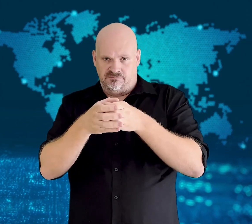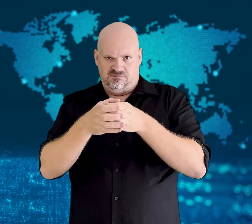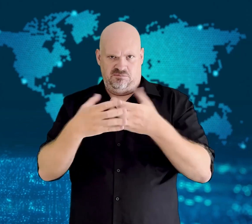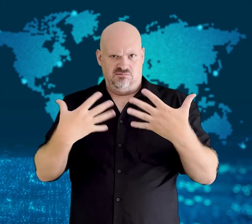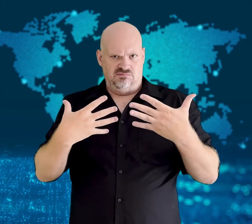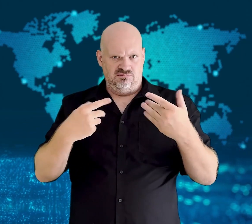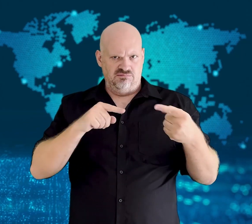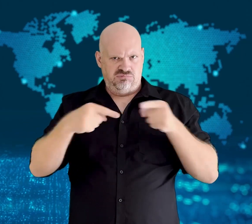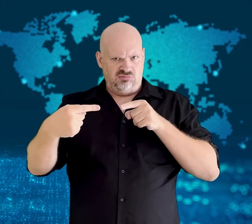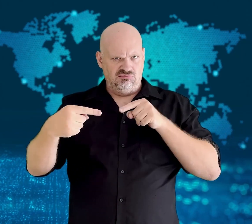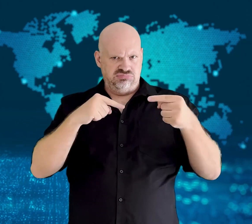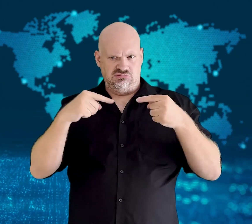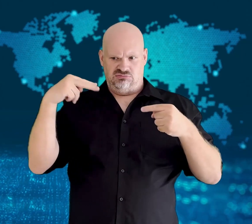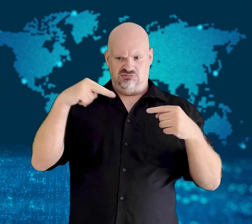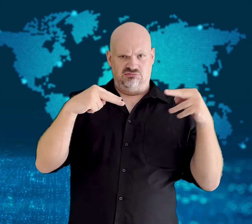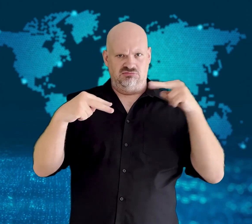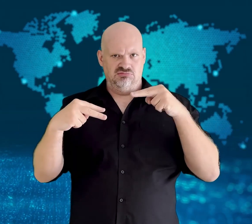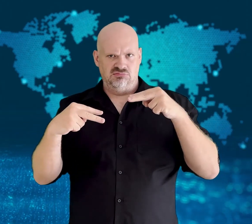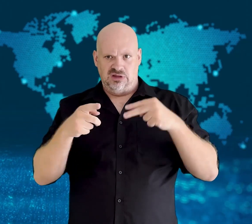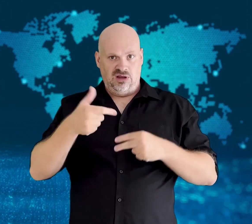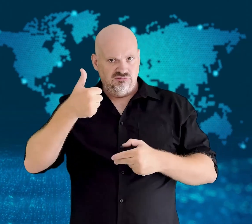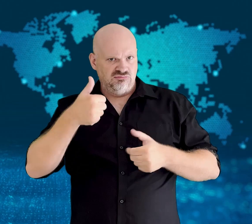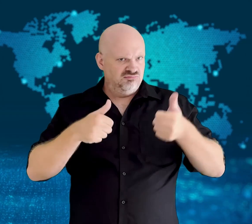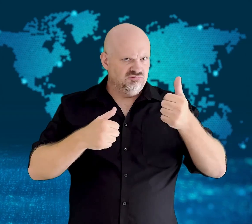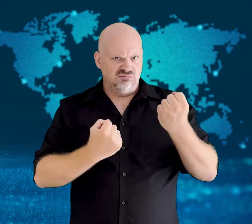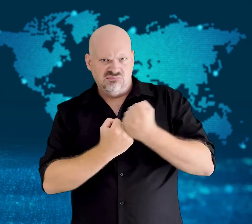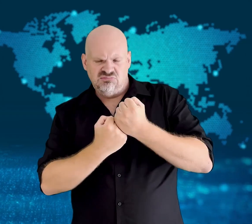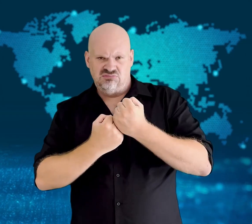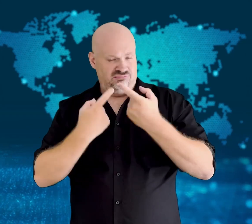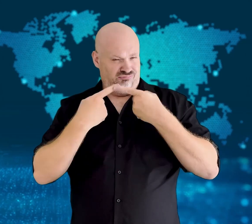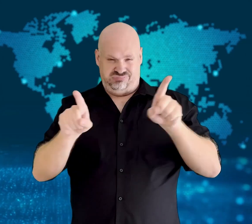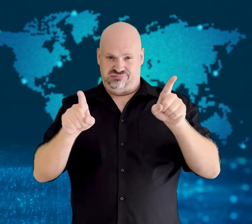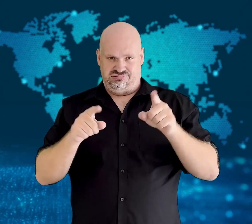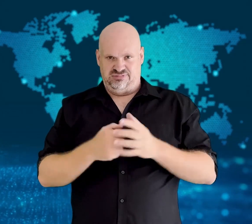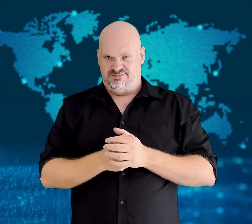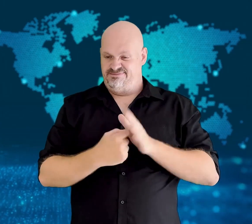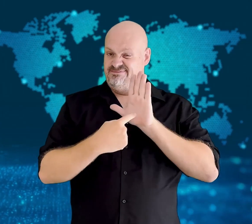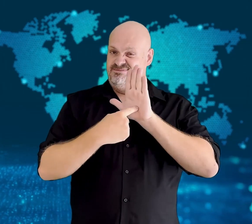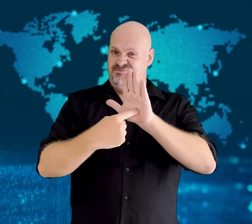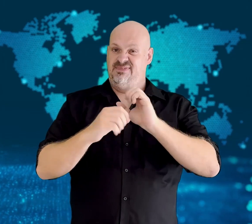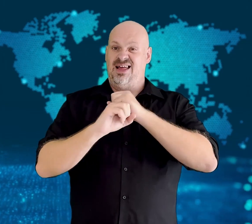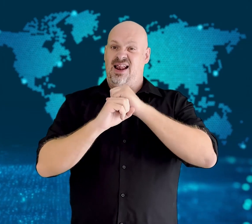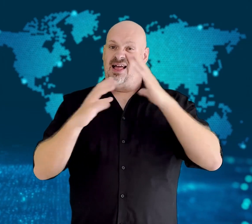The actions of the FBI have resulted in different reactions